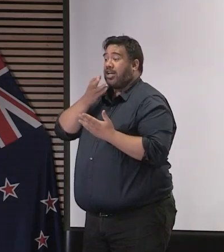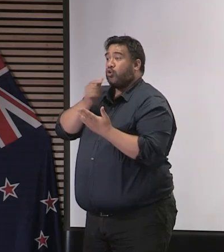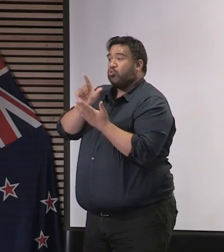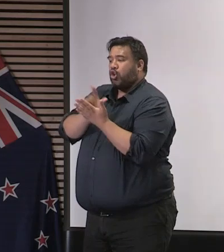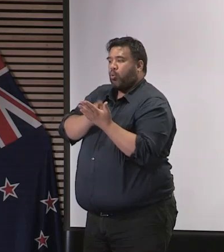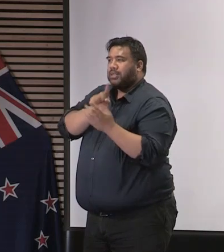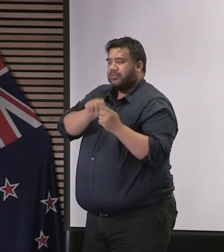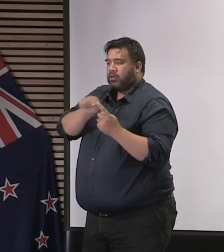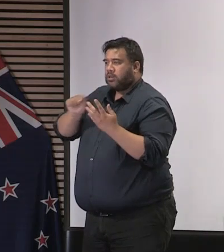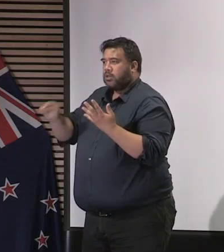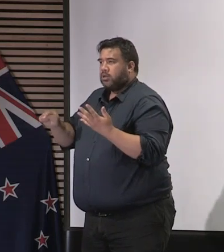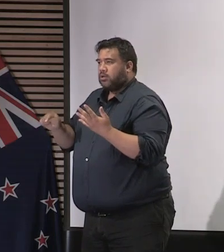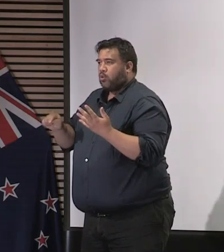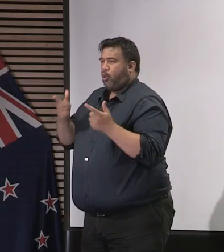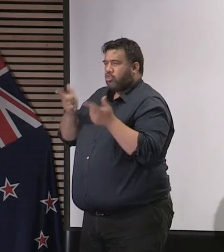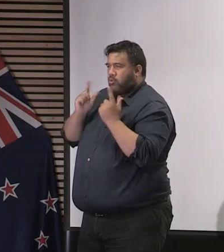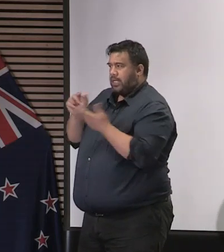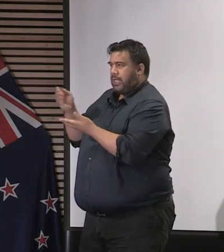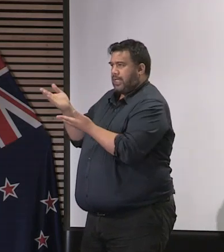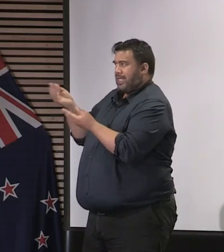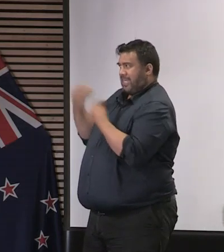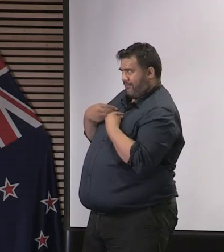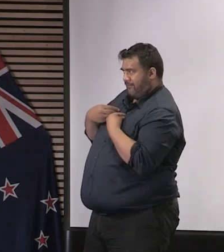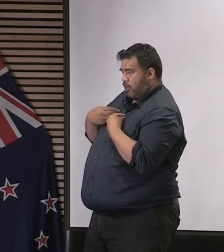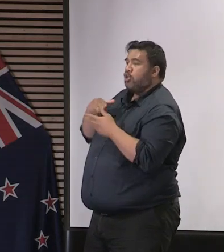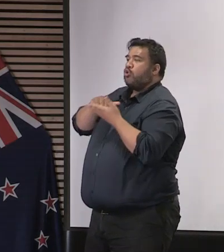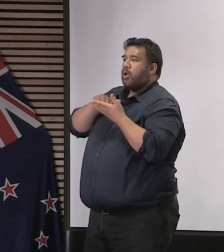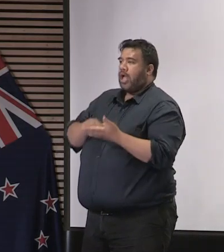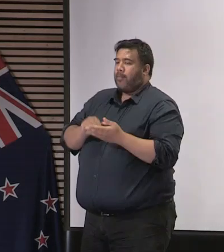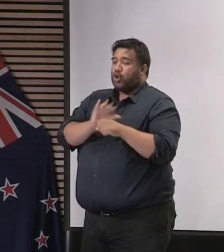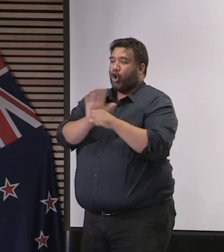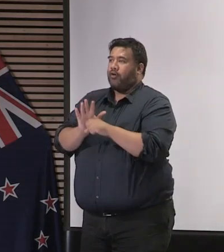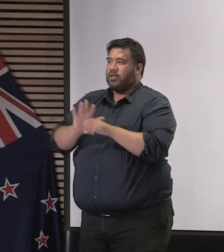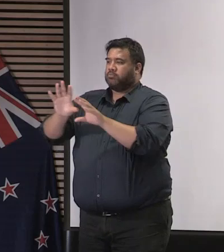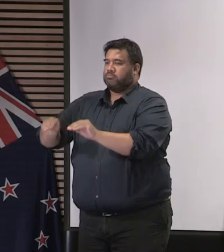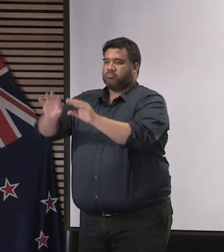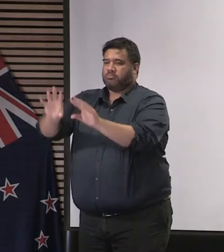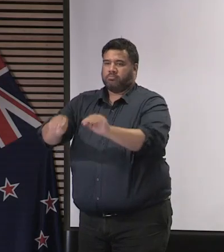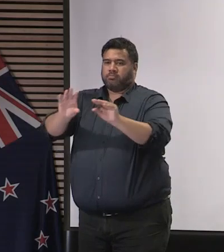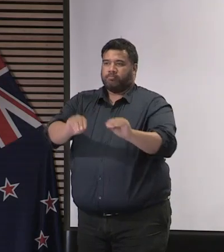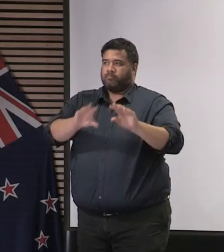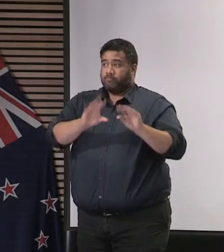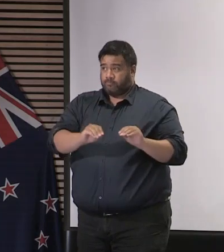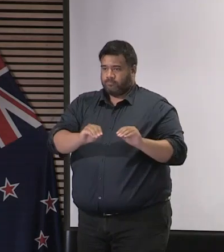national emergency to ensure we continue to have all the resources, support, and powers